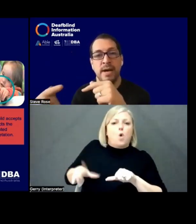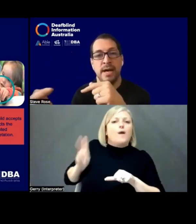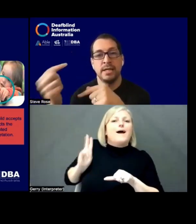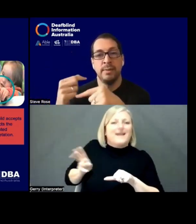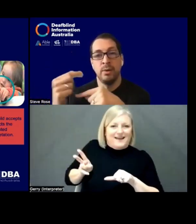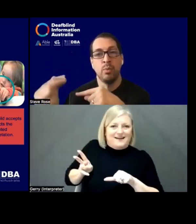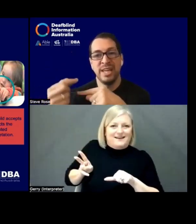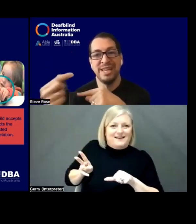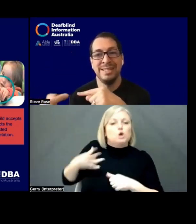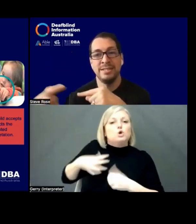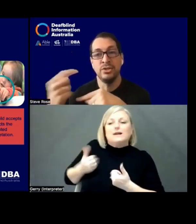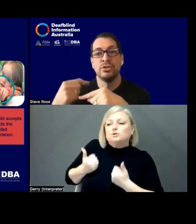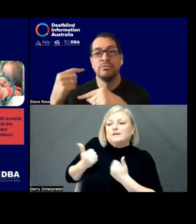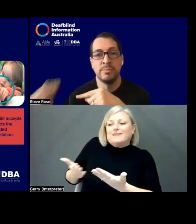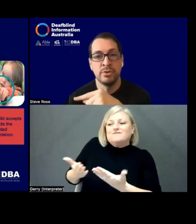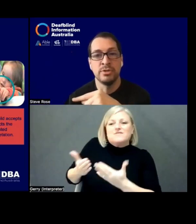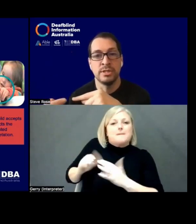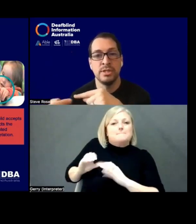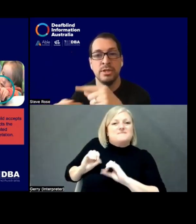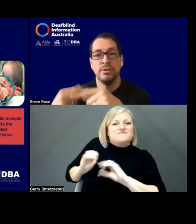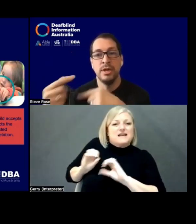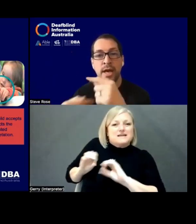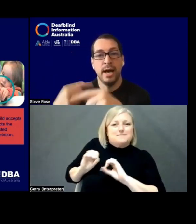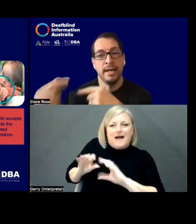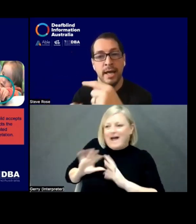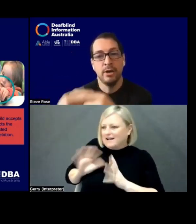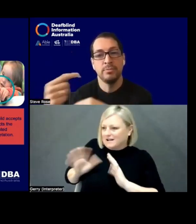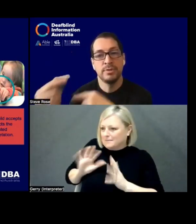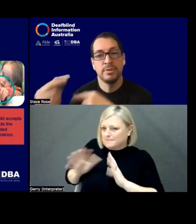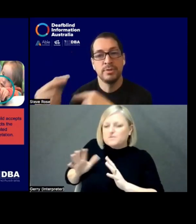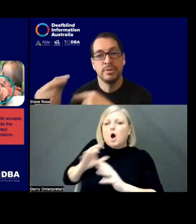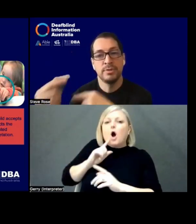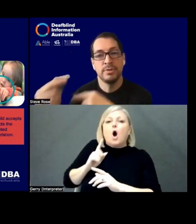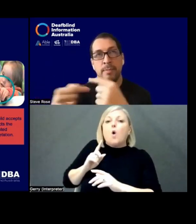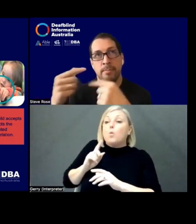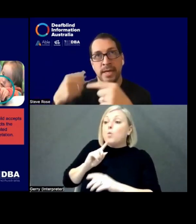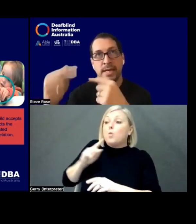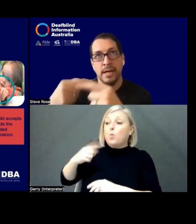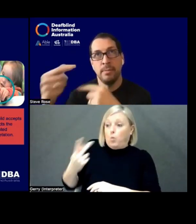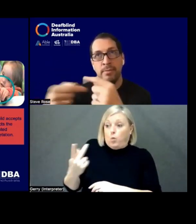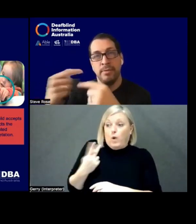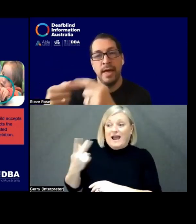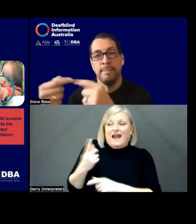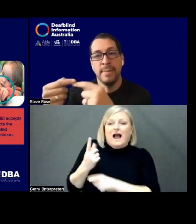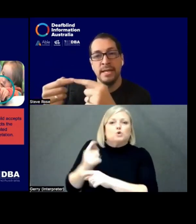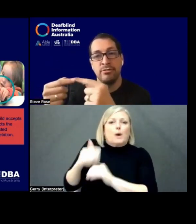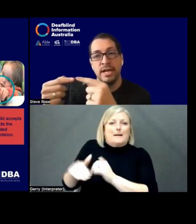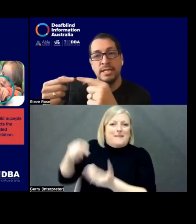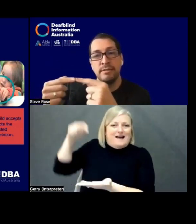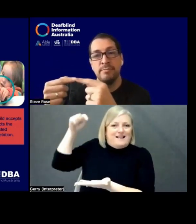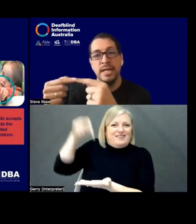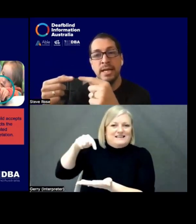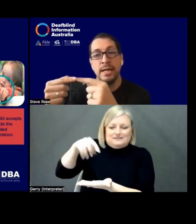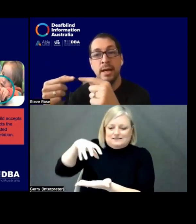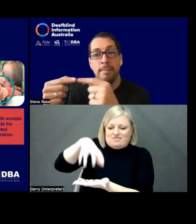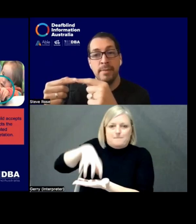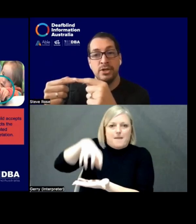feedback about what it is you are responding to and it helps picking up that creating of meaning much